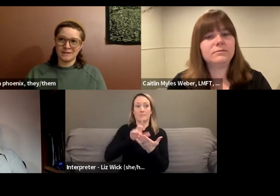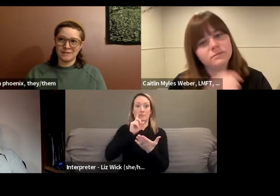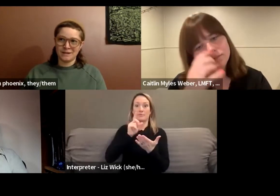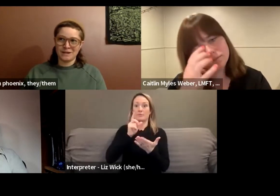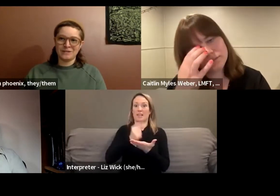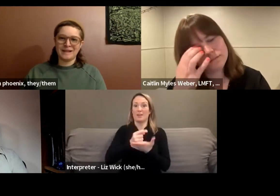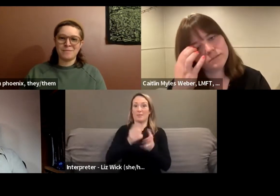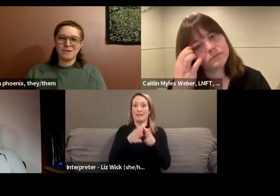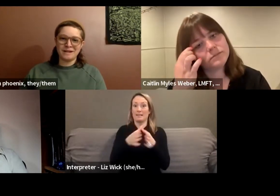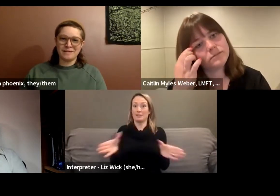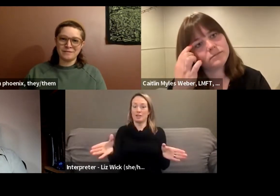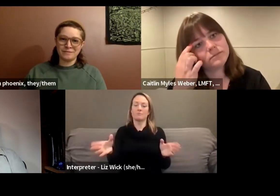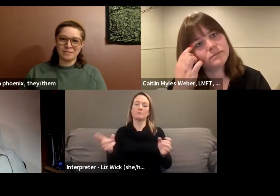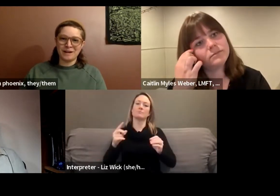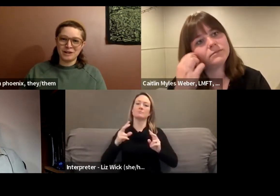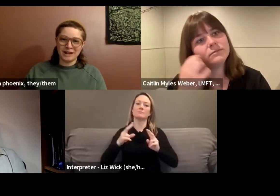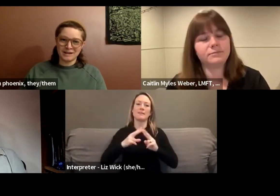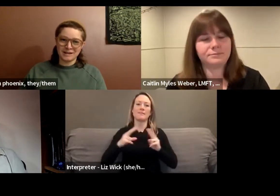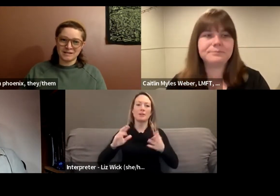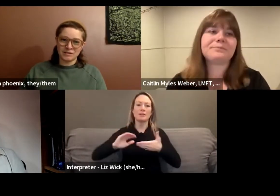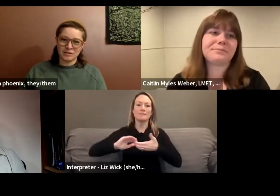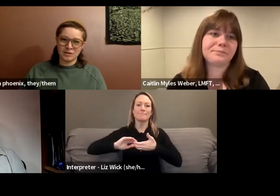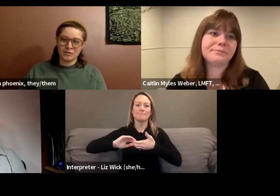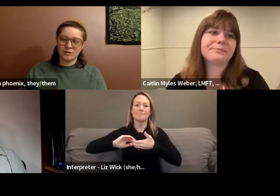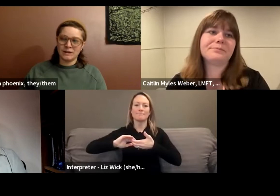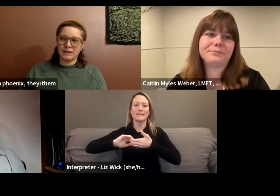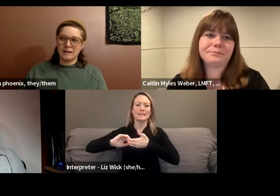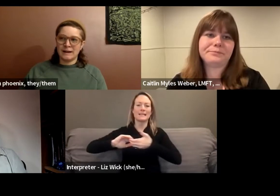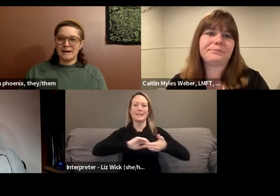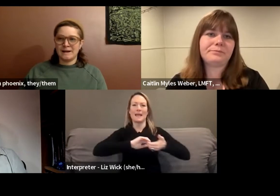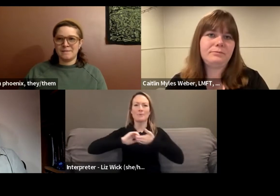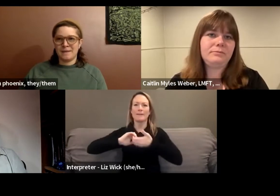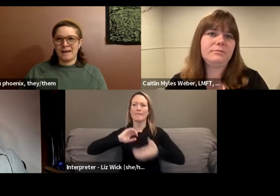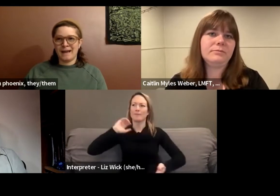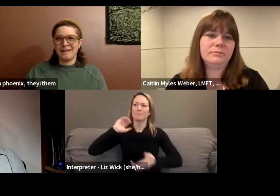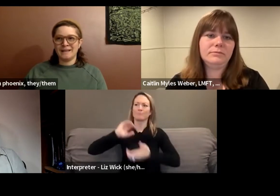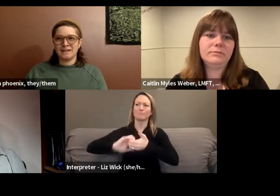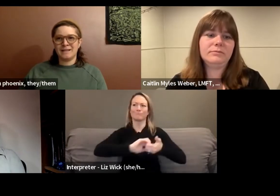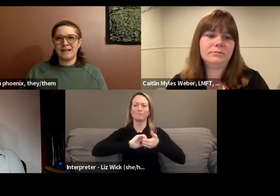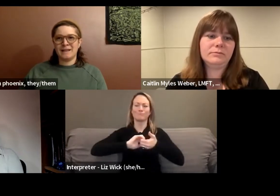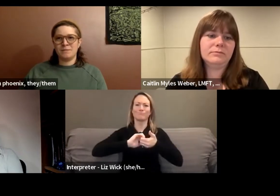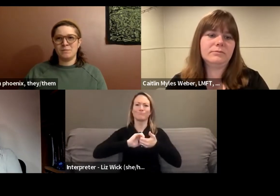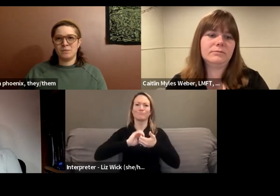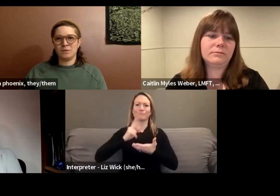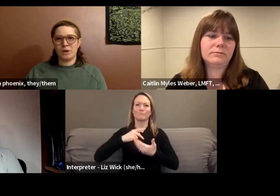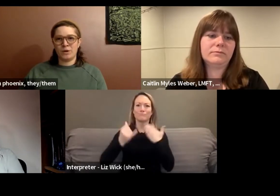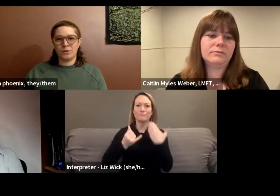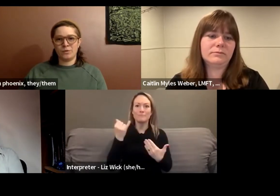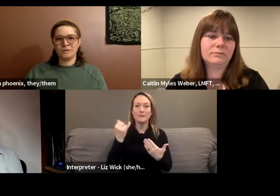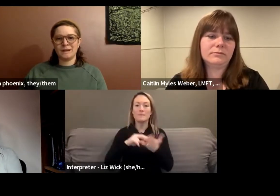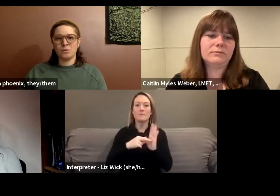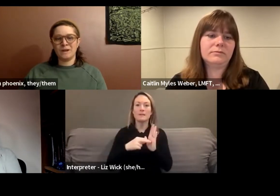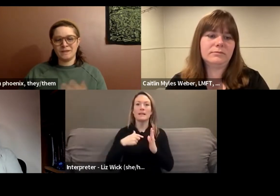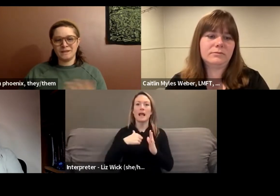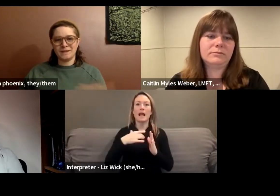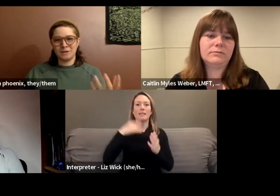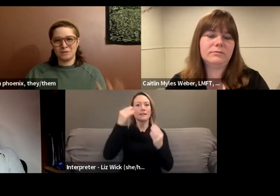it's a very collaborative project. So I like to let people know like what the WPATH standards